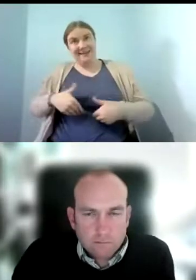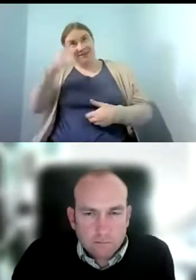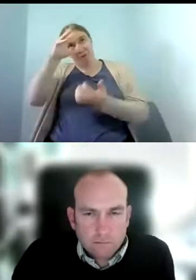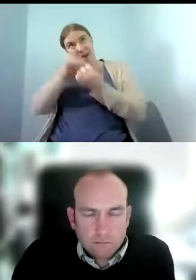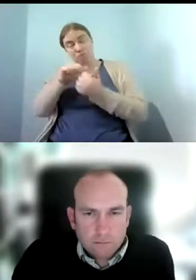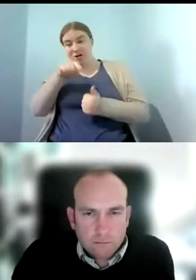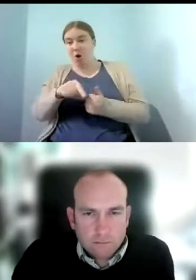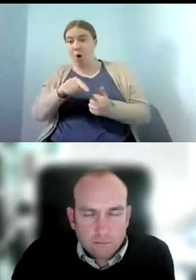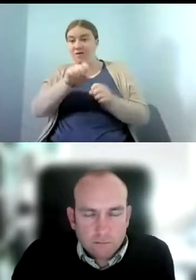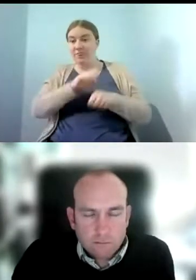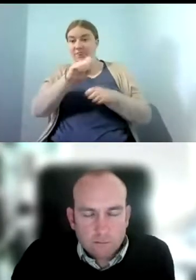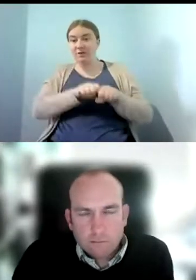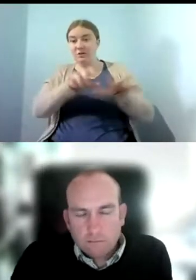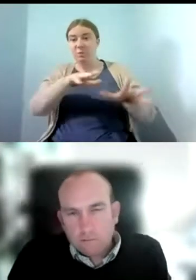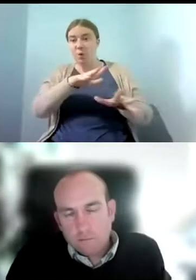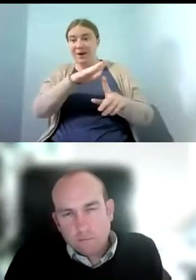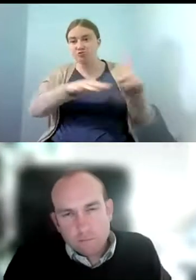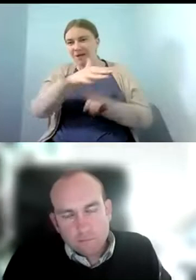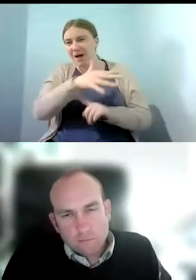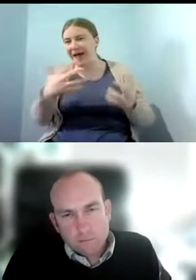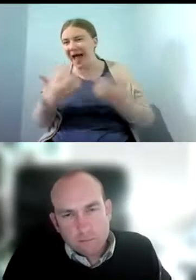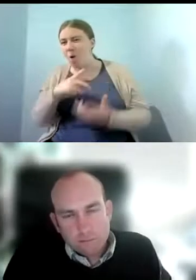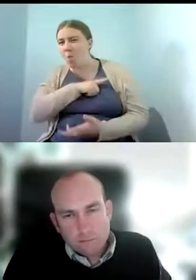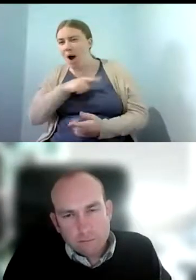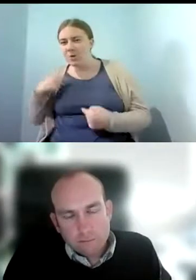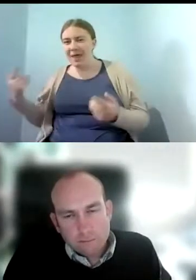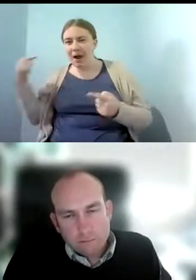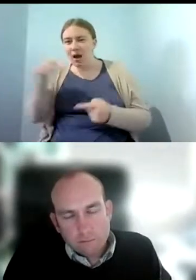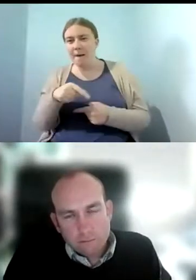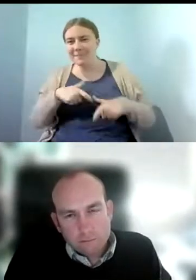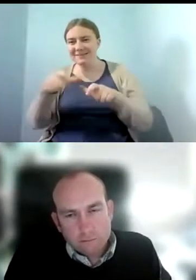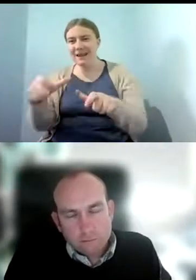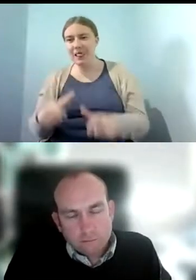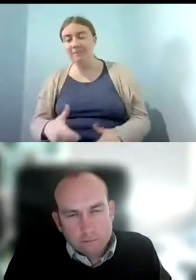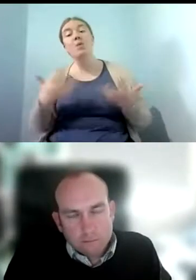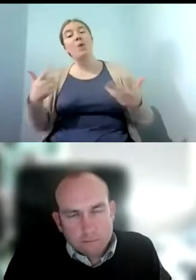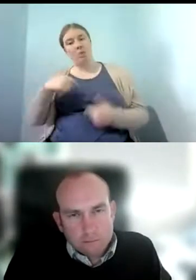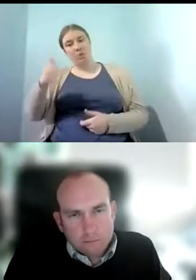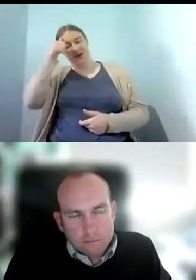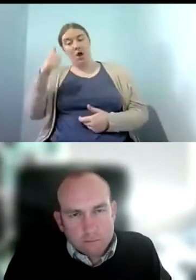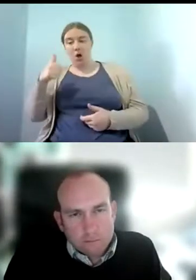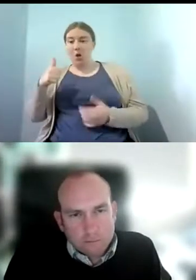good question um so obviously we know with salmon that they have this imprinting and they're trying